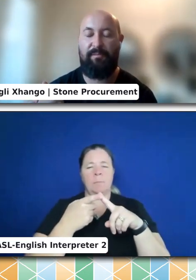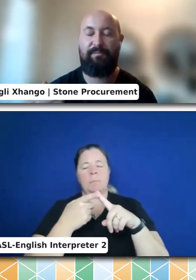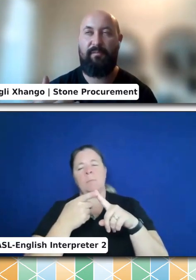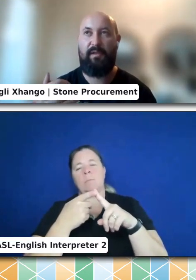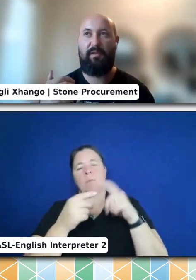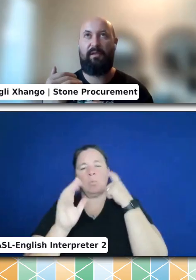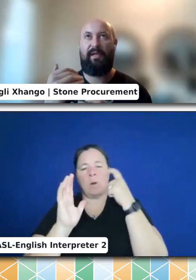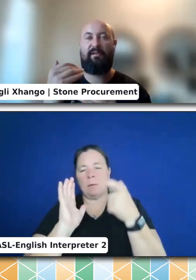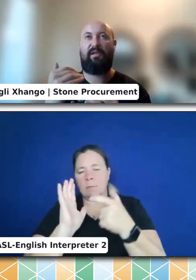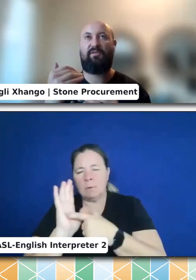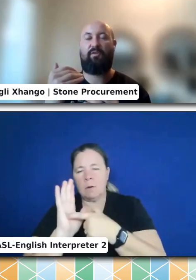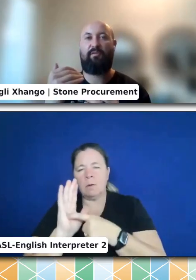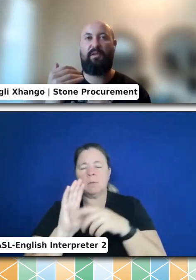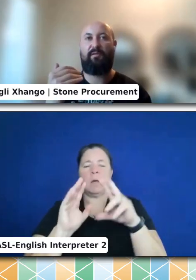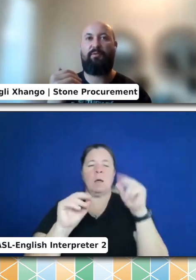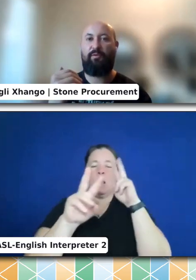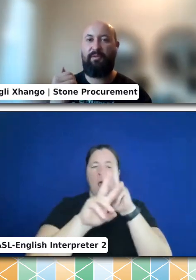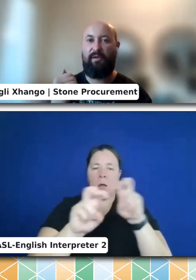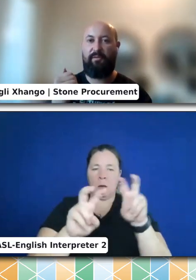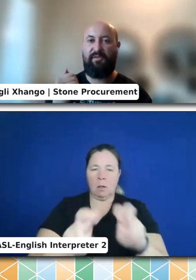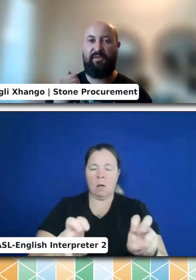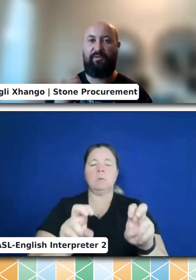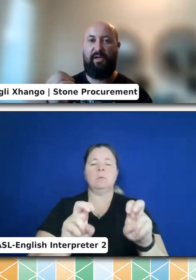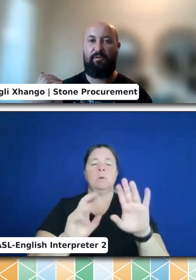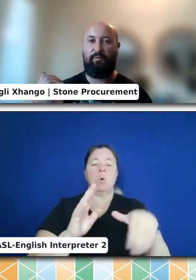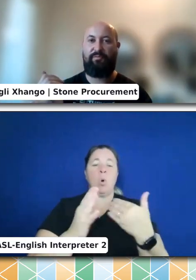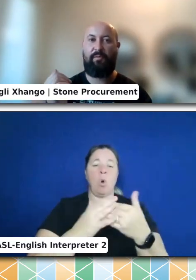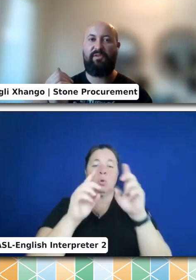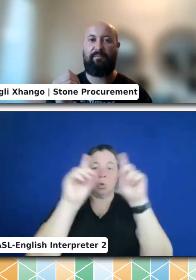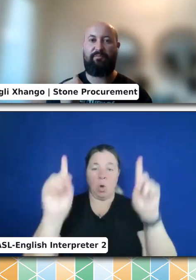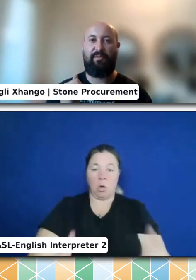Analyze all of the procurement documents that you download from Sappariba.